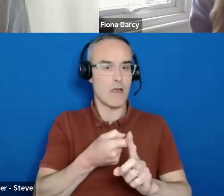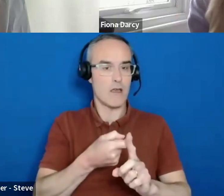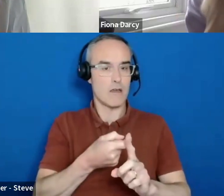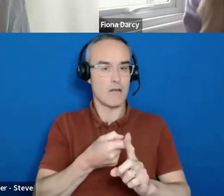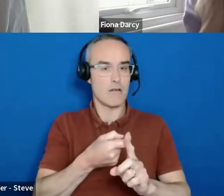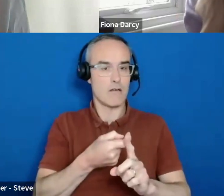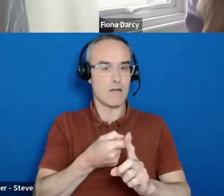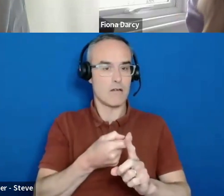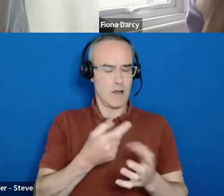Sorry, I've lost my place a bit.